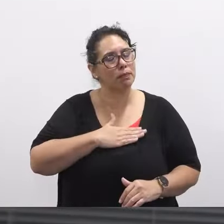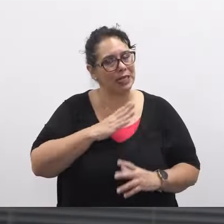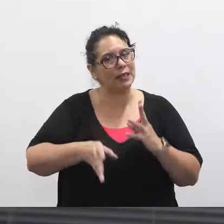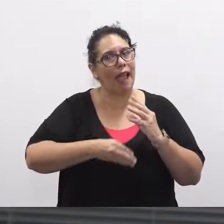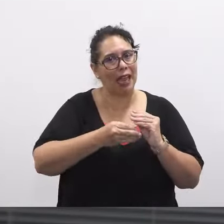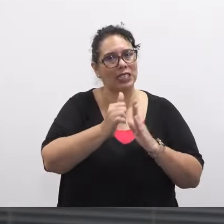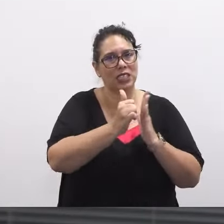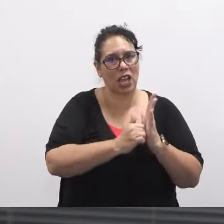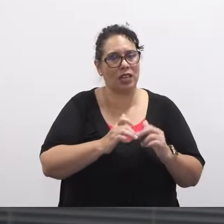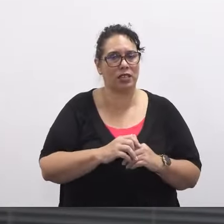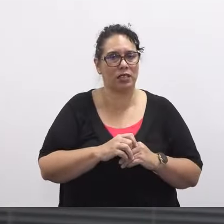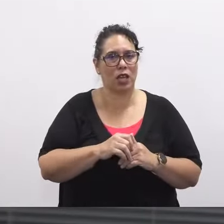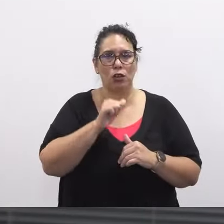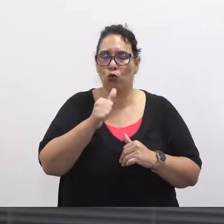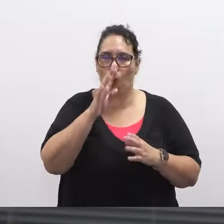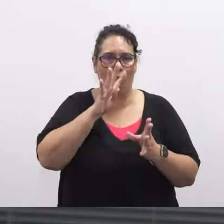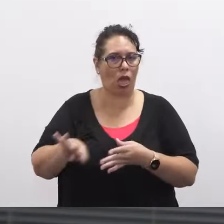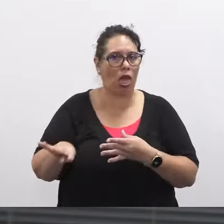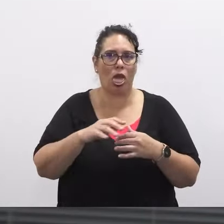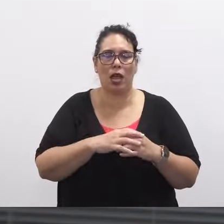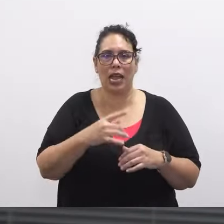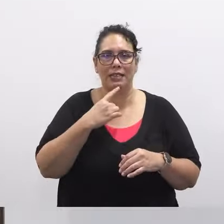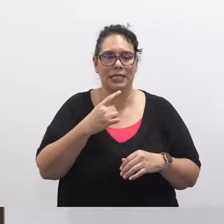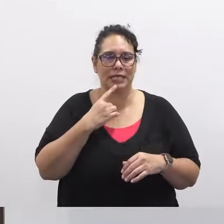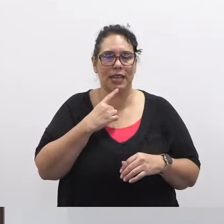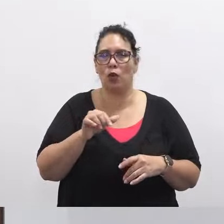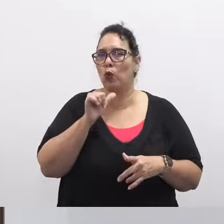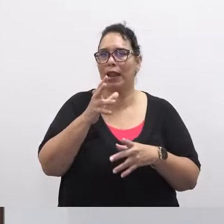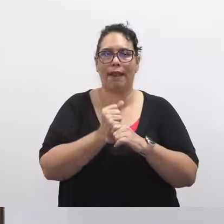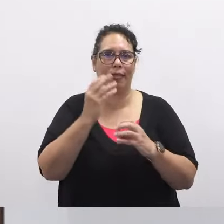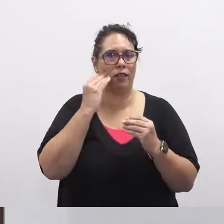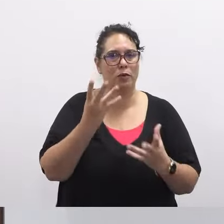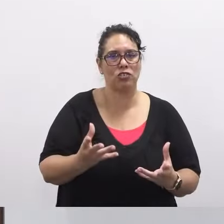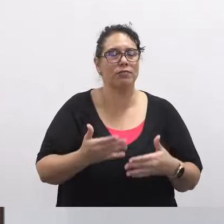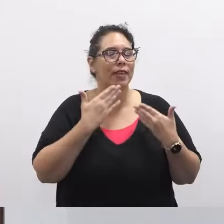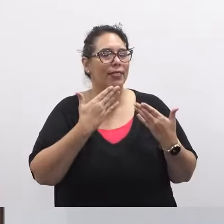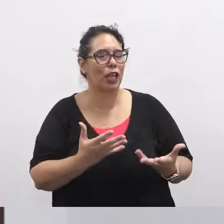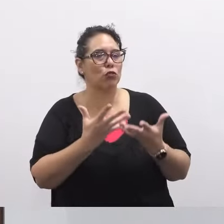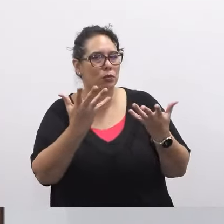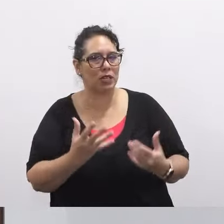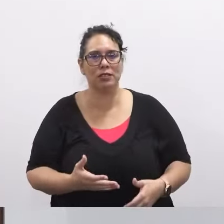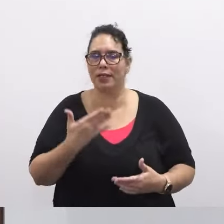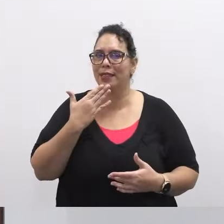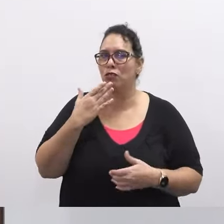Don't just toss us aside and say, oh, we didn't get that. Okay, thank you so much. - Thank you. Your time is up. Thank you.